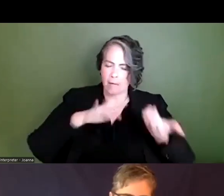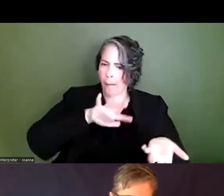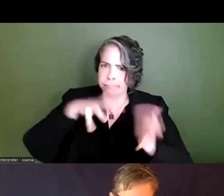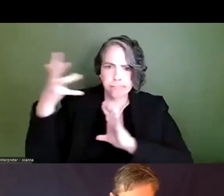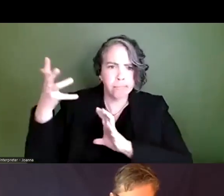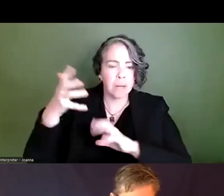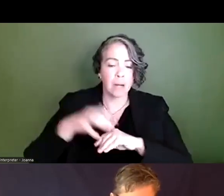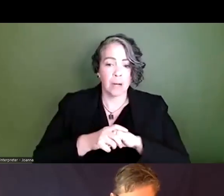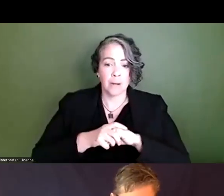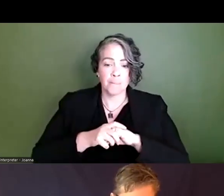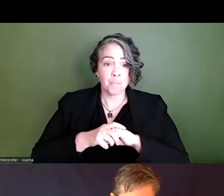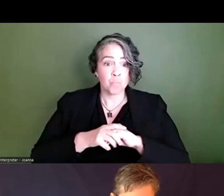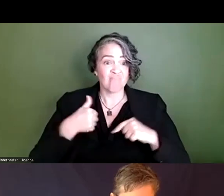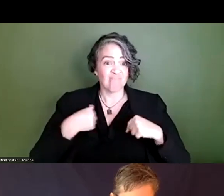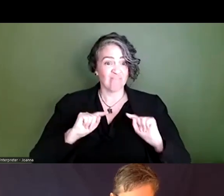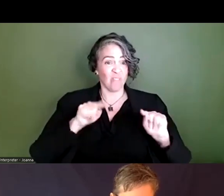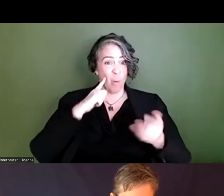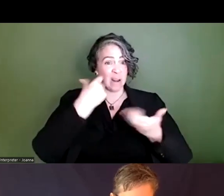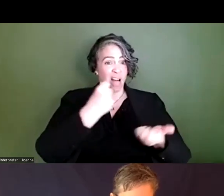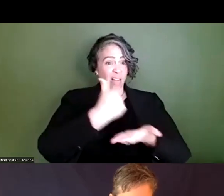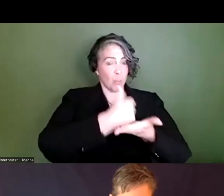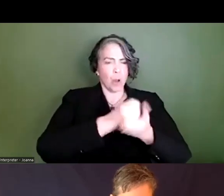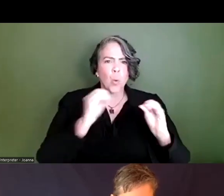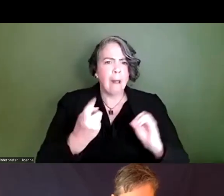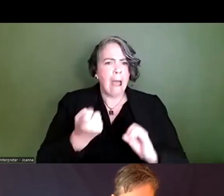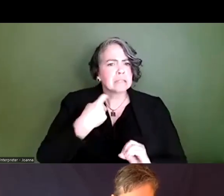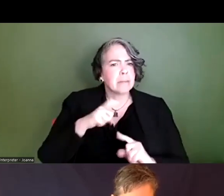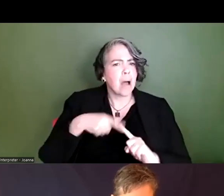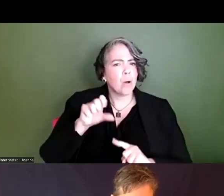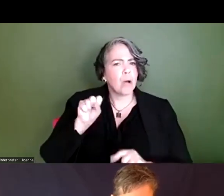the CPS training and where I got some peer support and began to heal from some of that trauma.